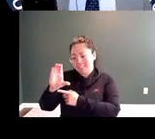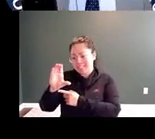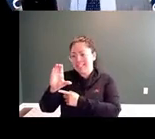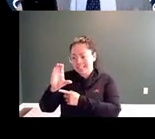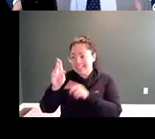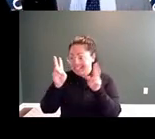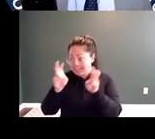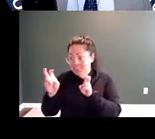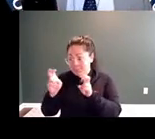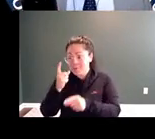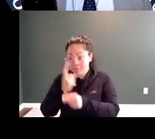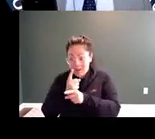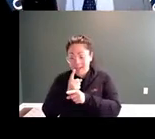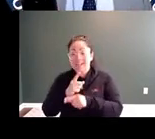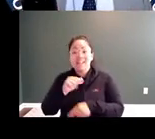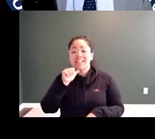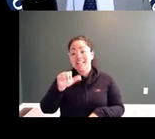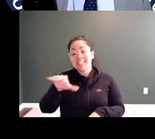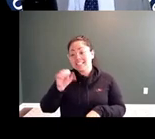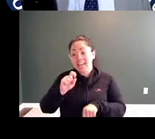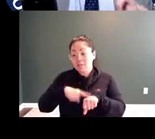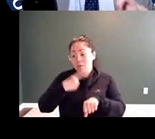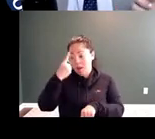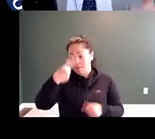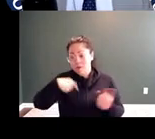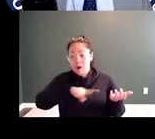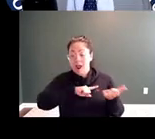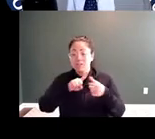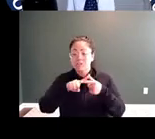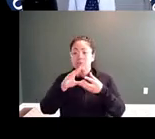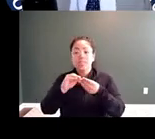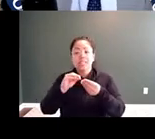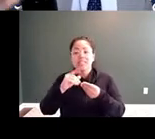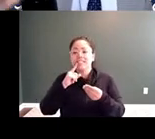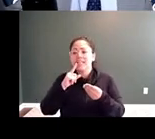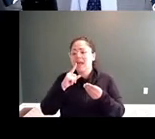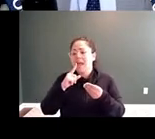And it doesn't take long for us to say, switch out potatoes with wage,